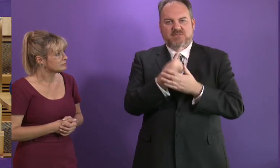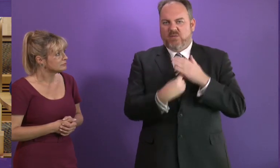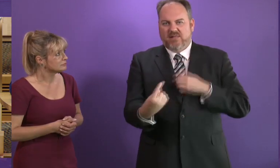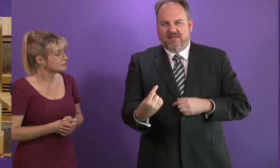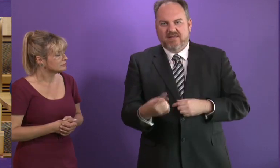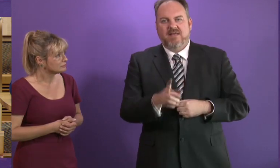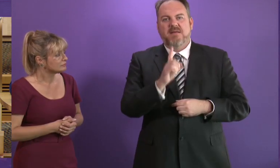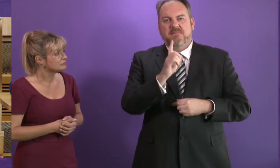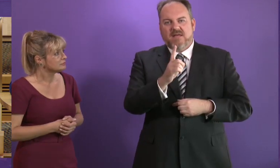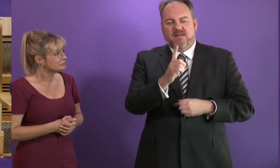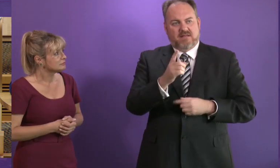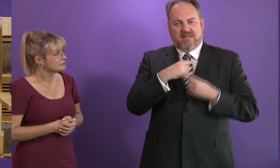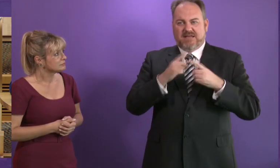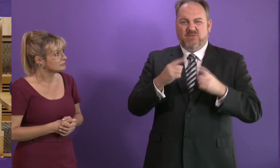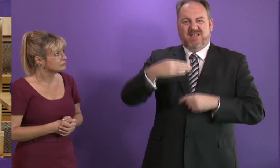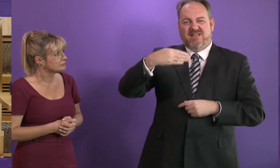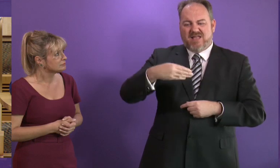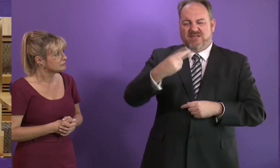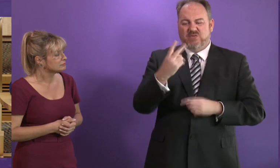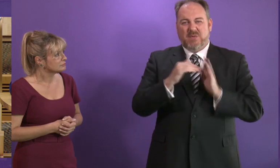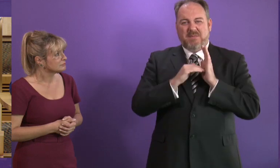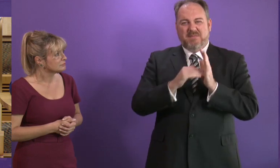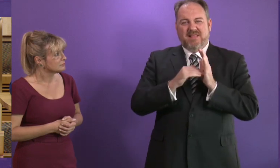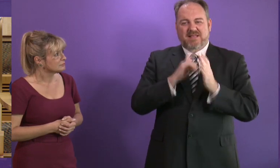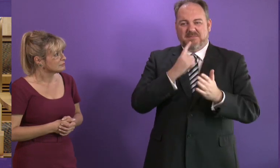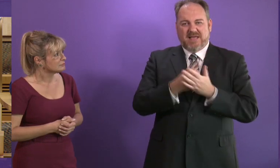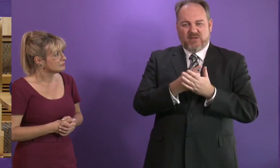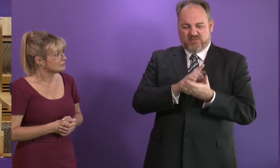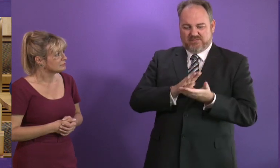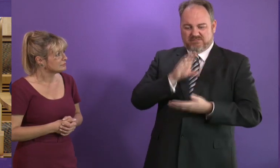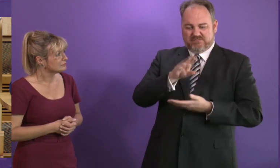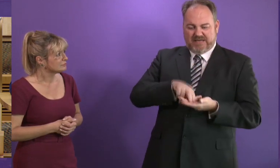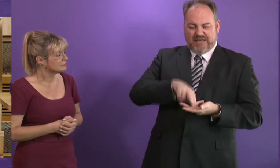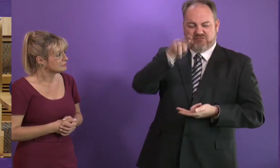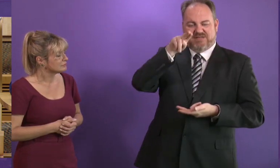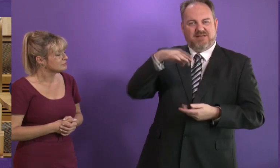million jump in profits, with bonuses all round for the mostly male senior members of